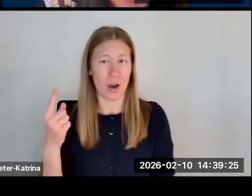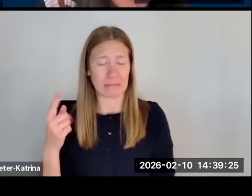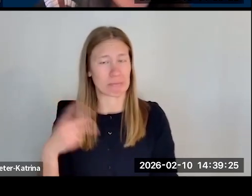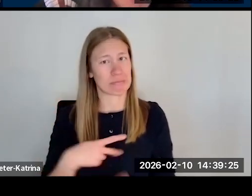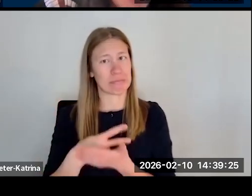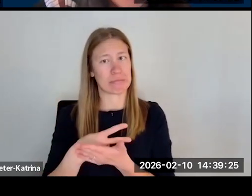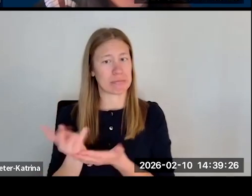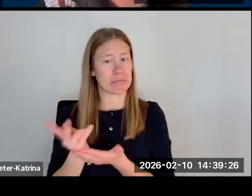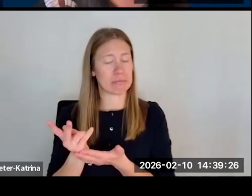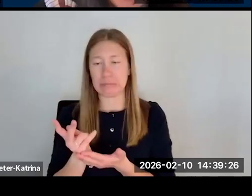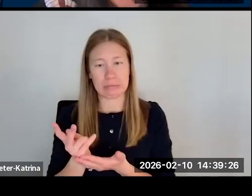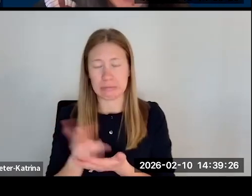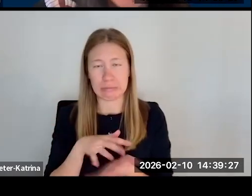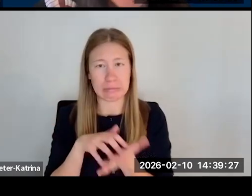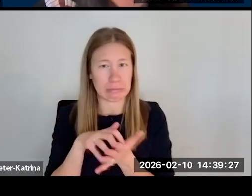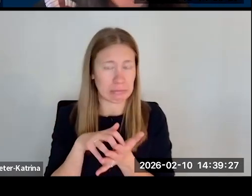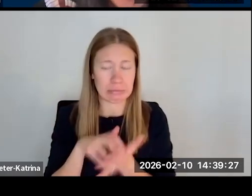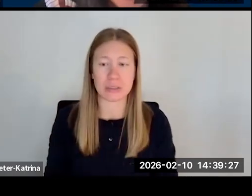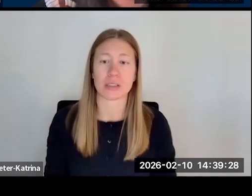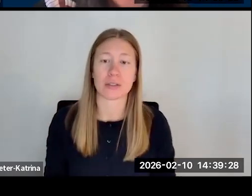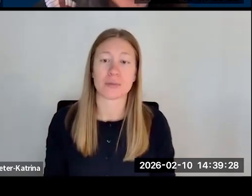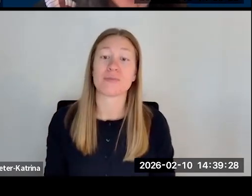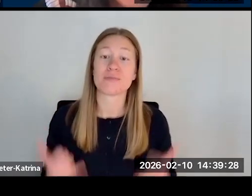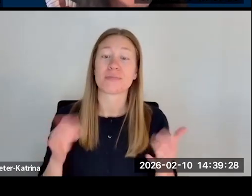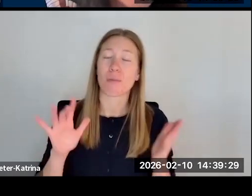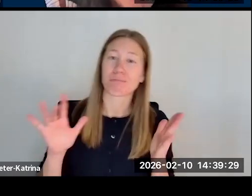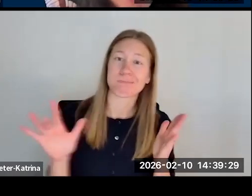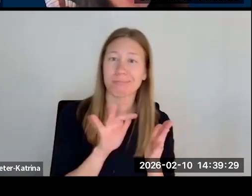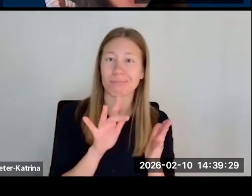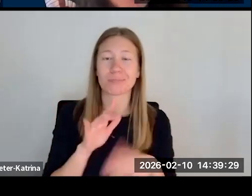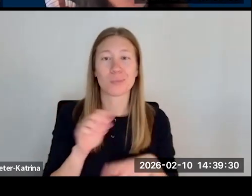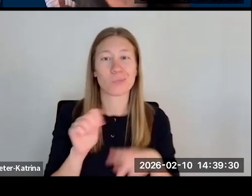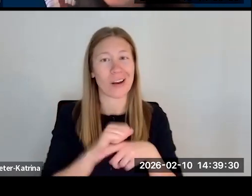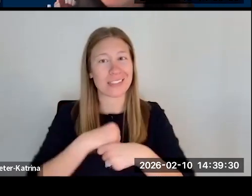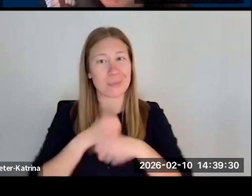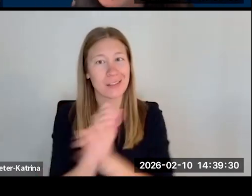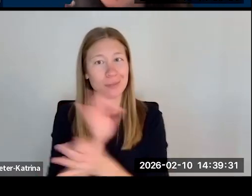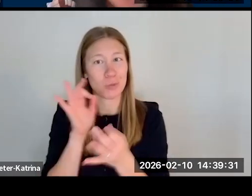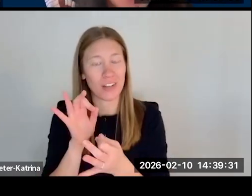So I'm gonna highlight my practice makes perfect text and pick a new color.